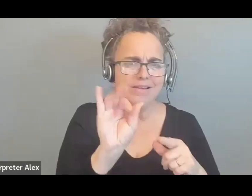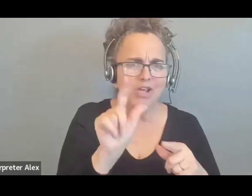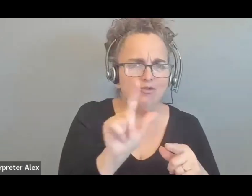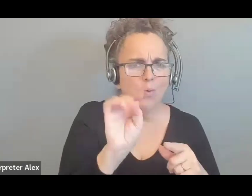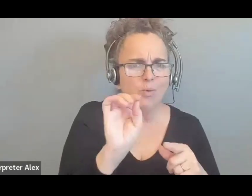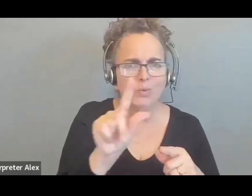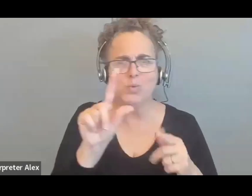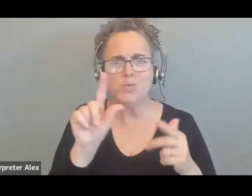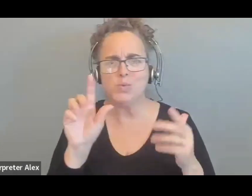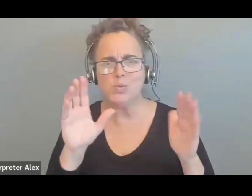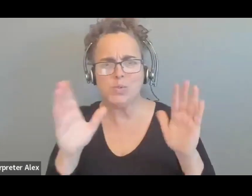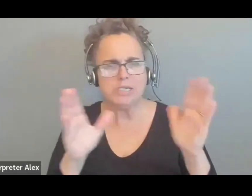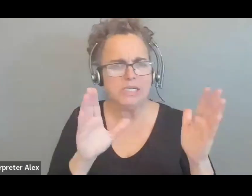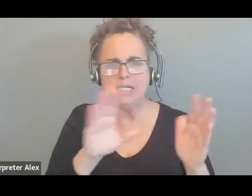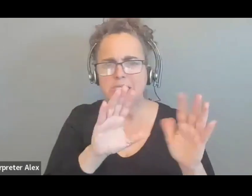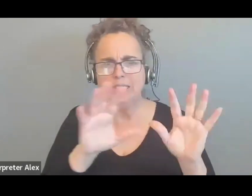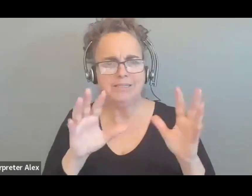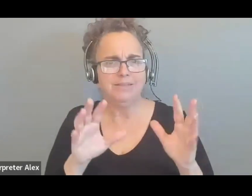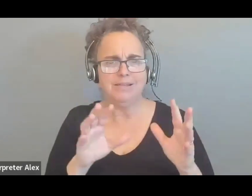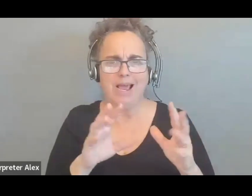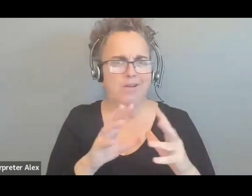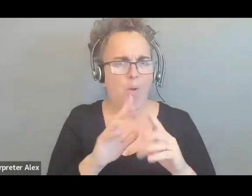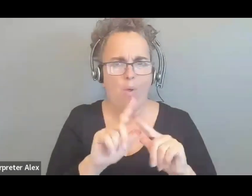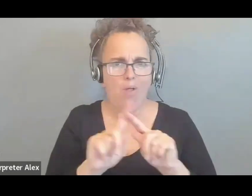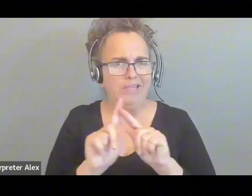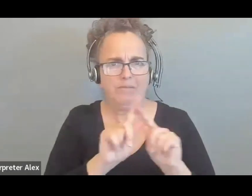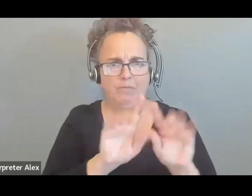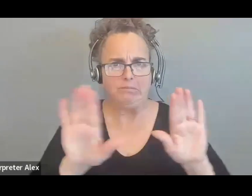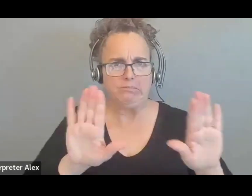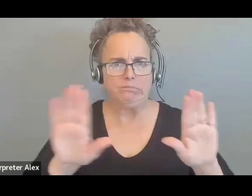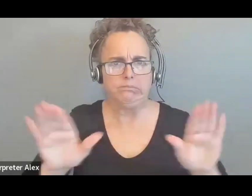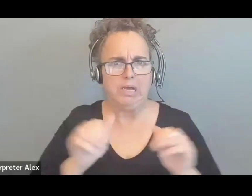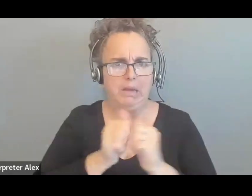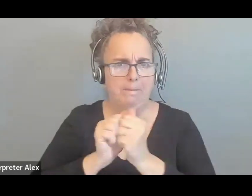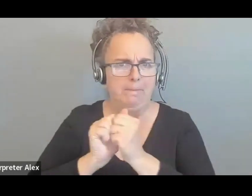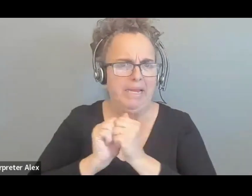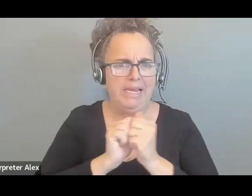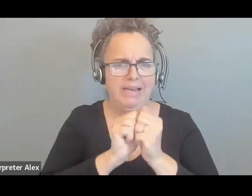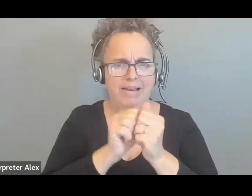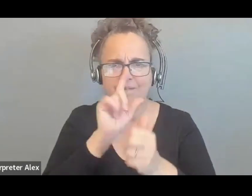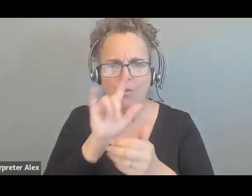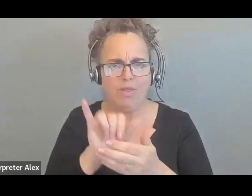and the competitive spaces that we're in. What is the trend?